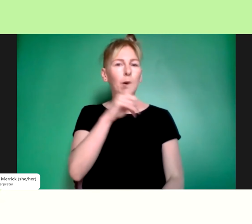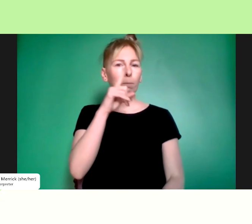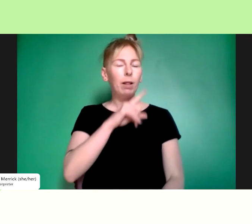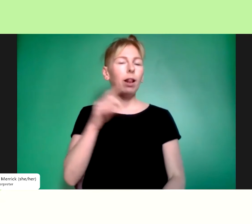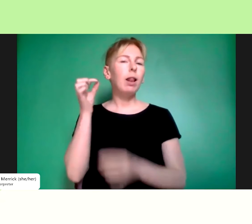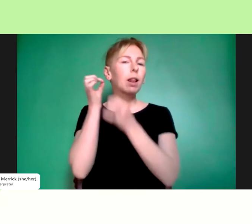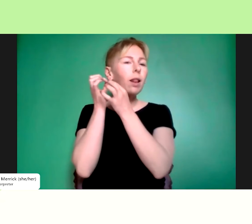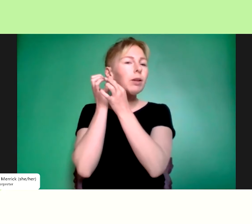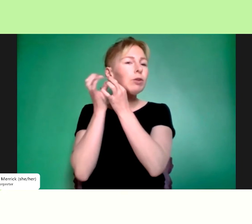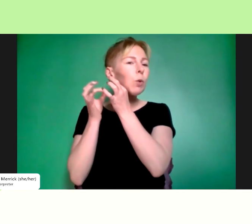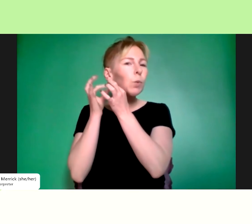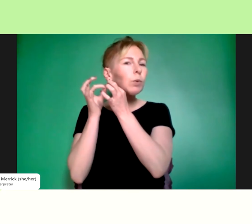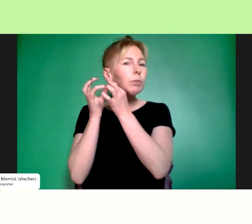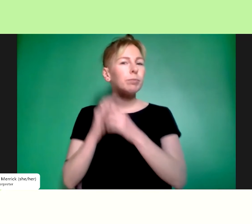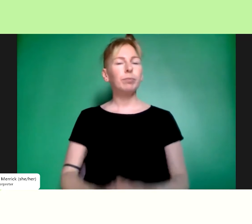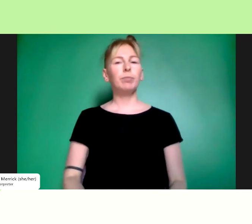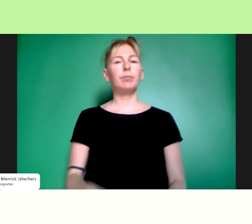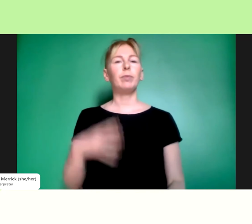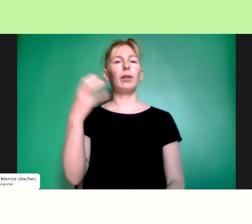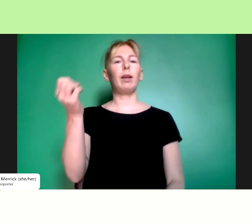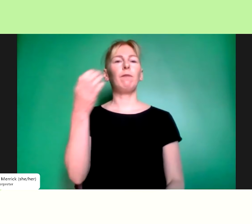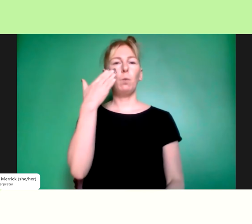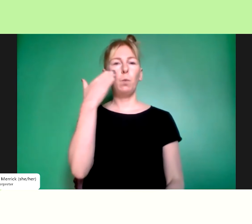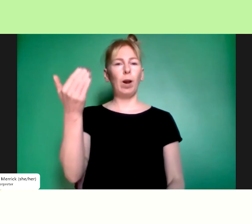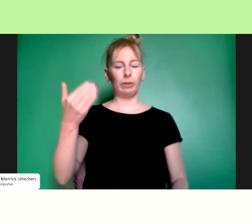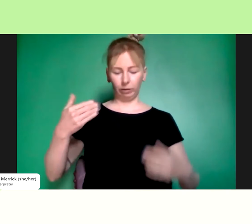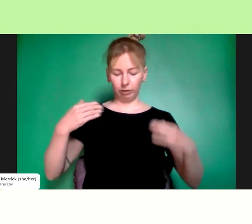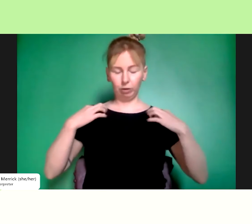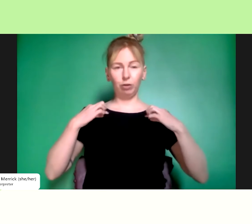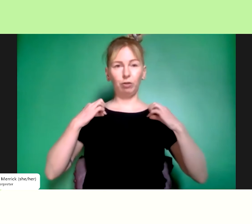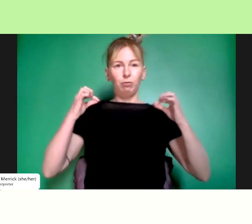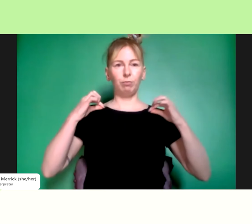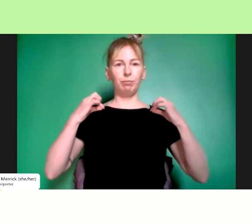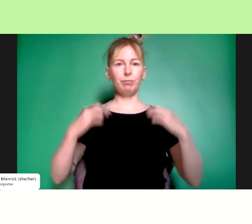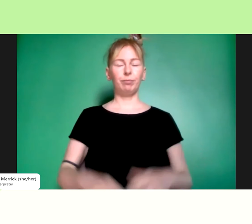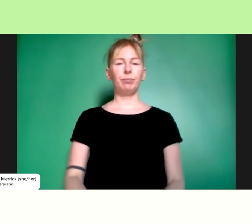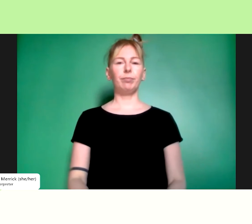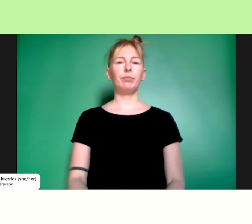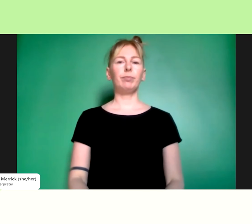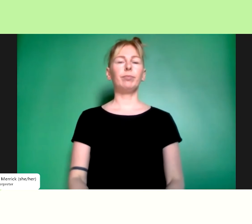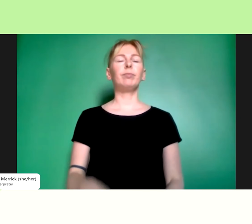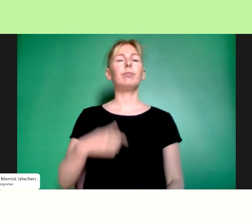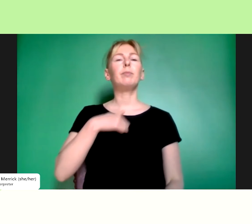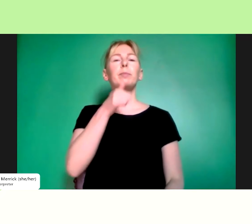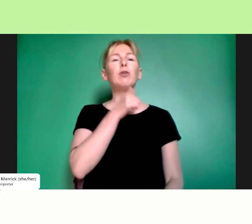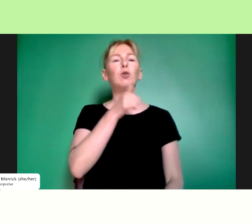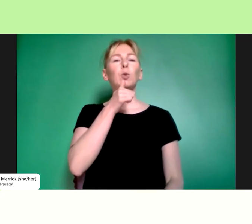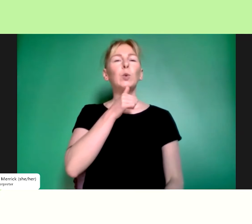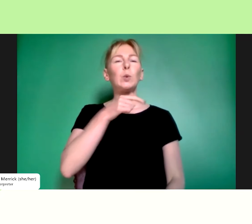And I'm wearing a white shirt. I go by the pronouns she/her.